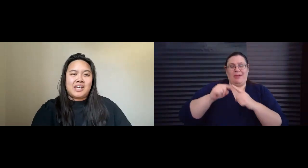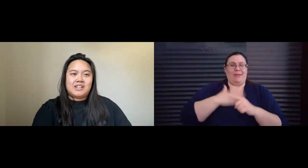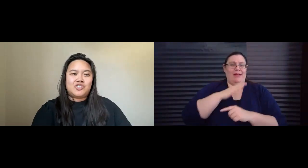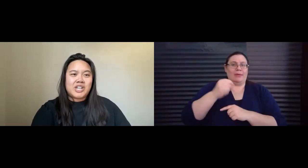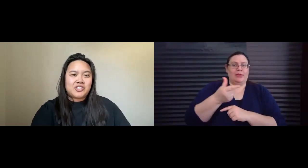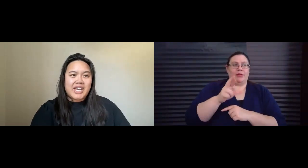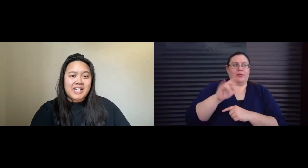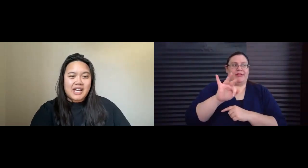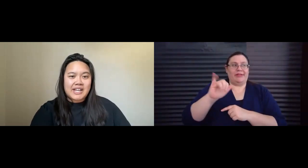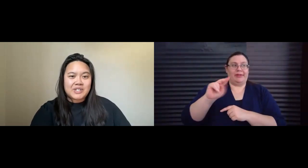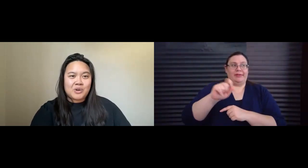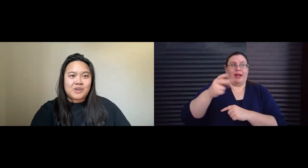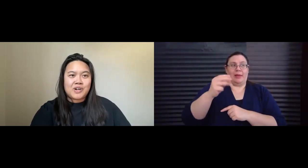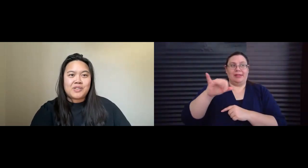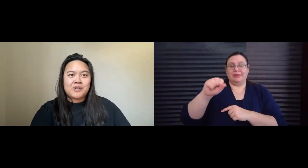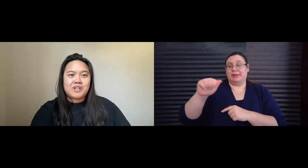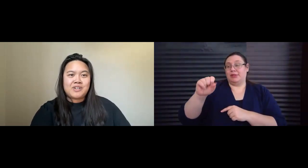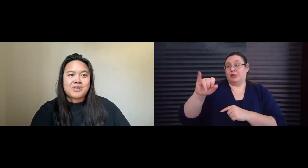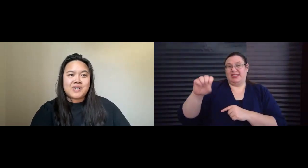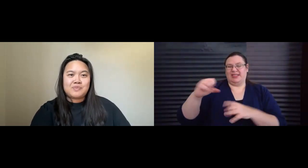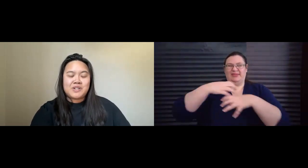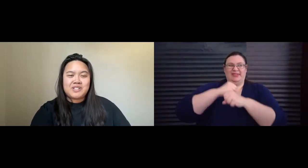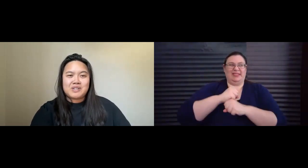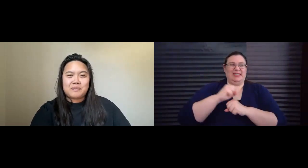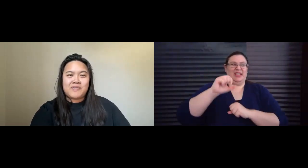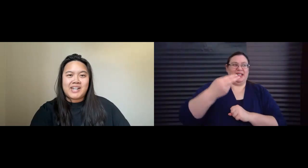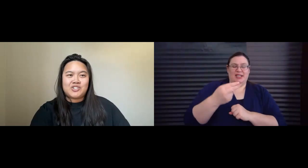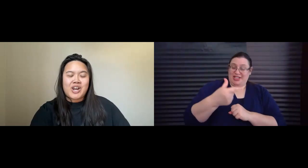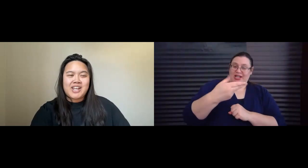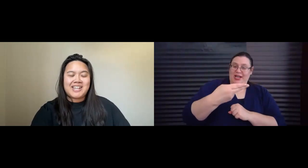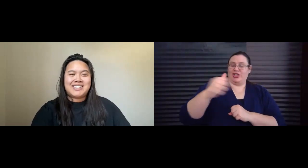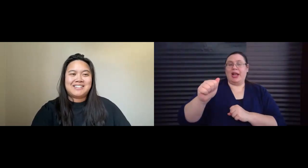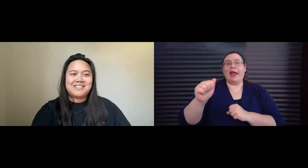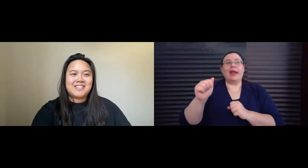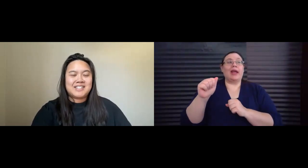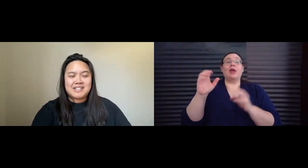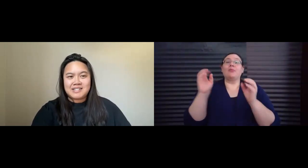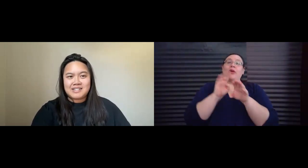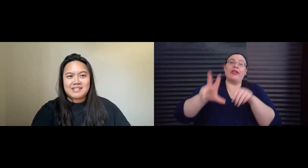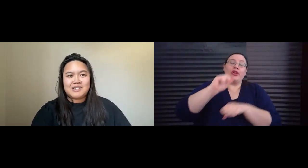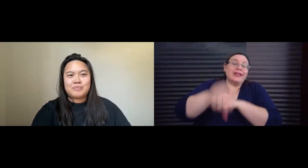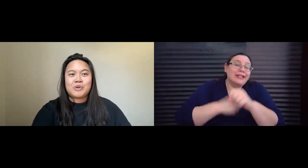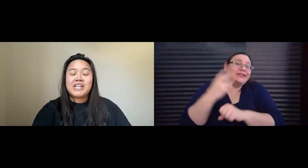GHS has over 30 years of experience providing training and technical assistance to support